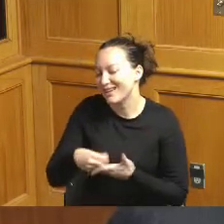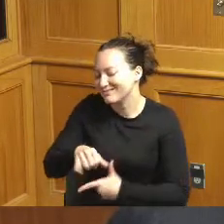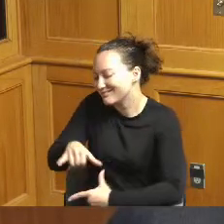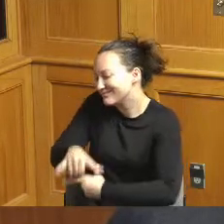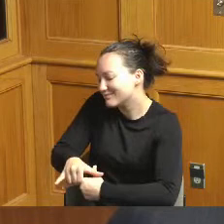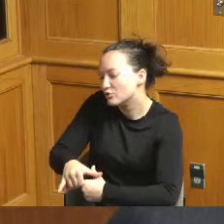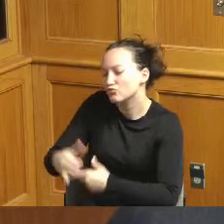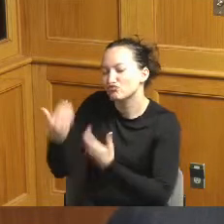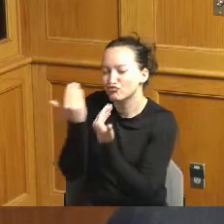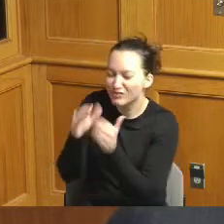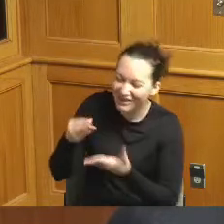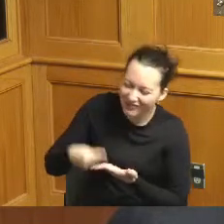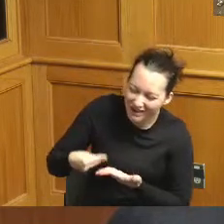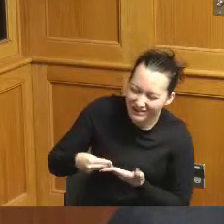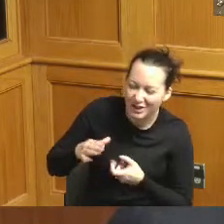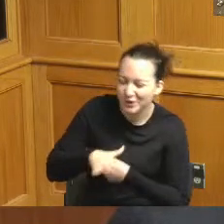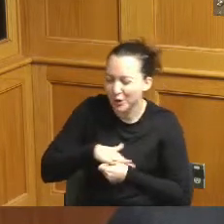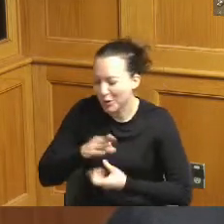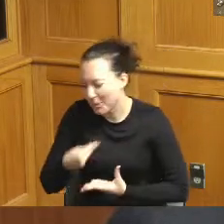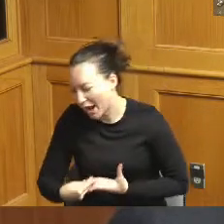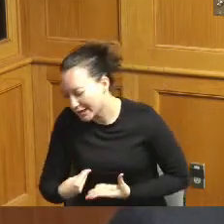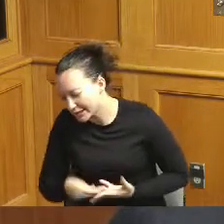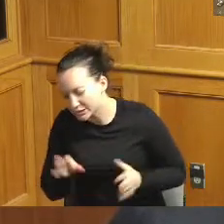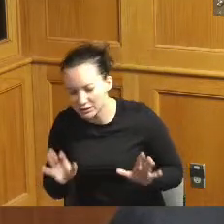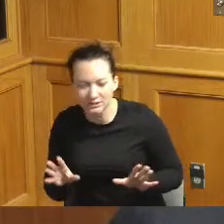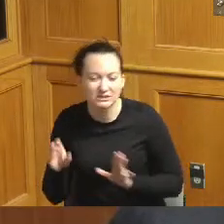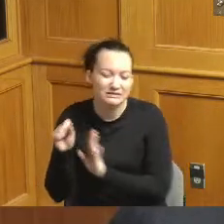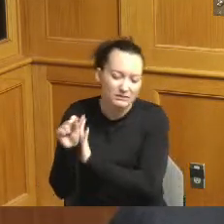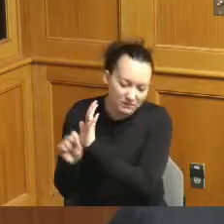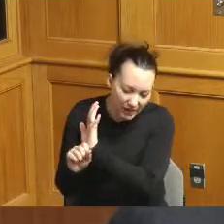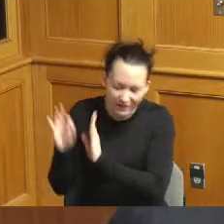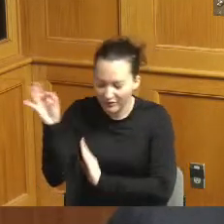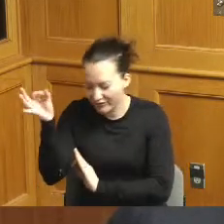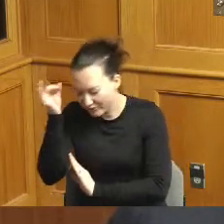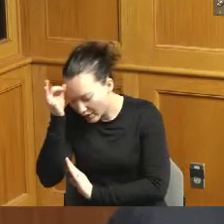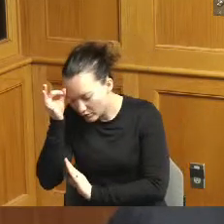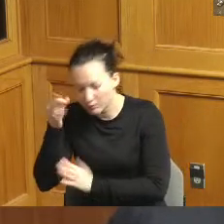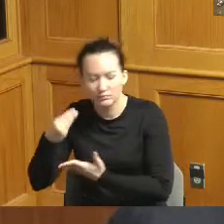restricted fund funded through local dollars as well as state and federal reimbursements